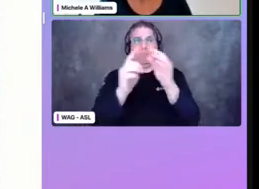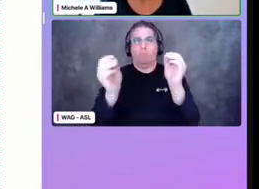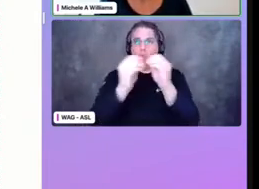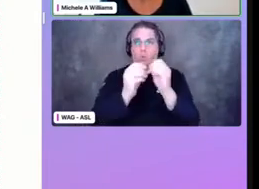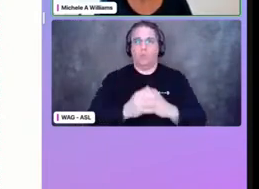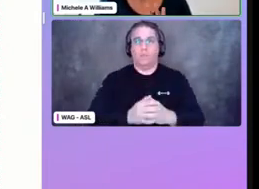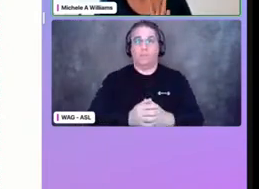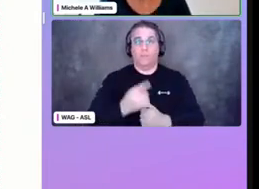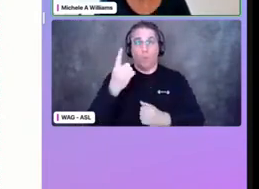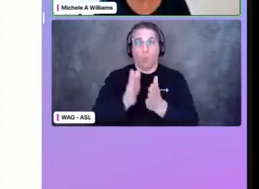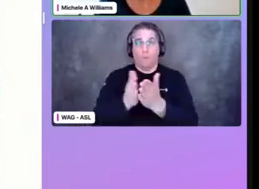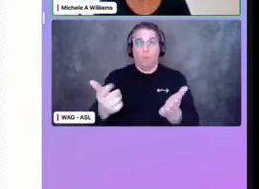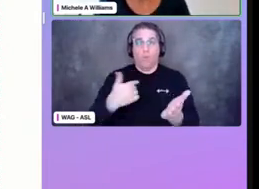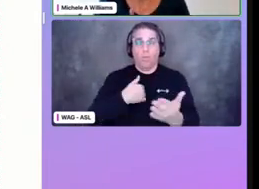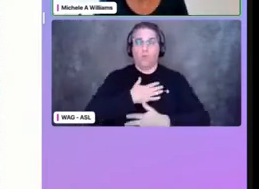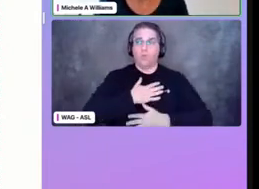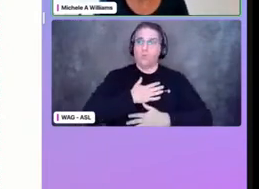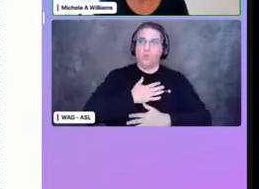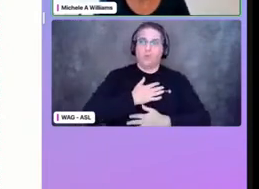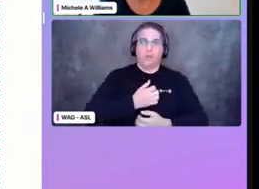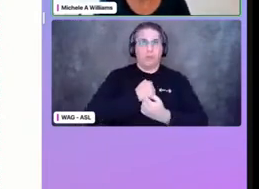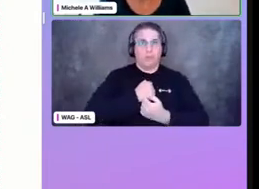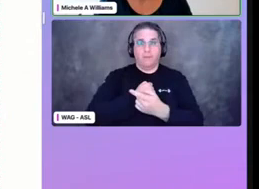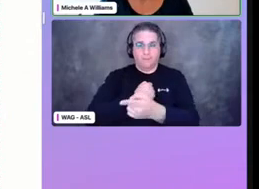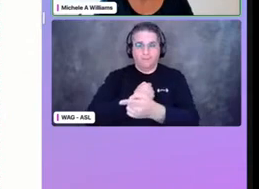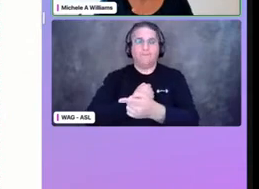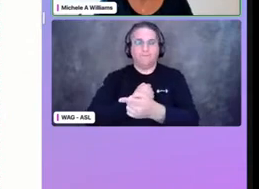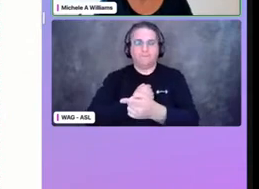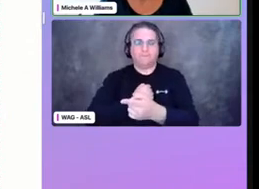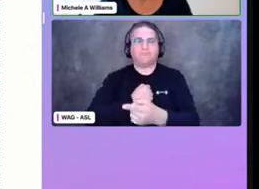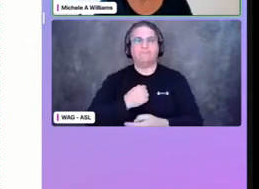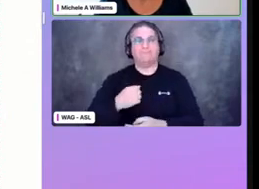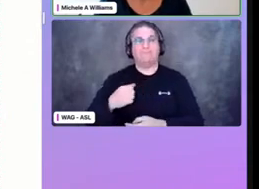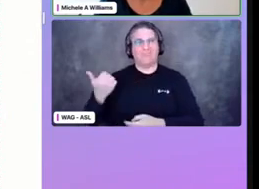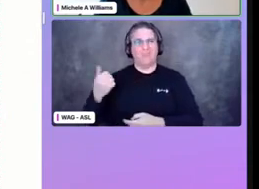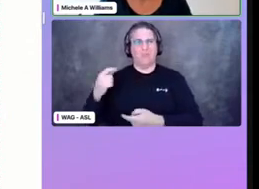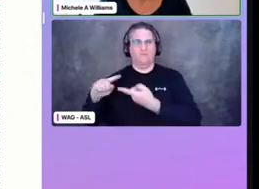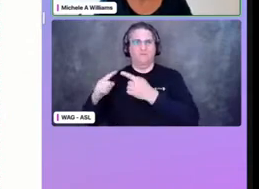methods, more being invented, I really enjoy the book that